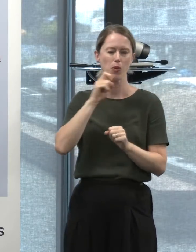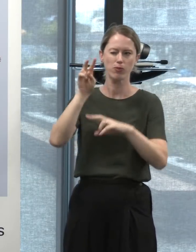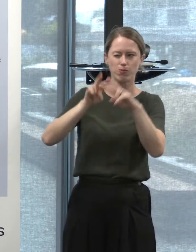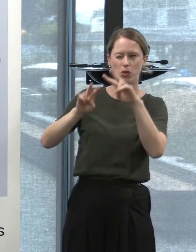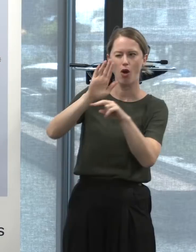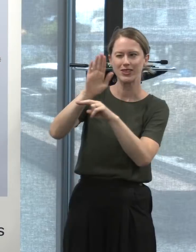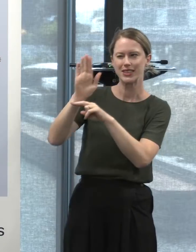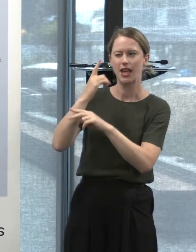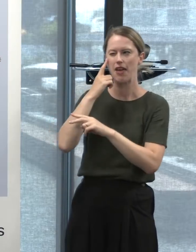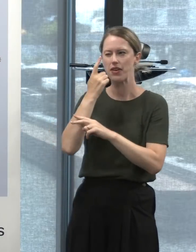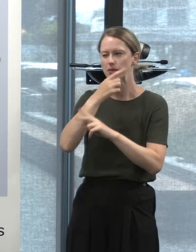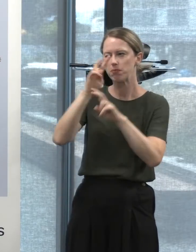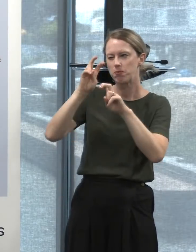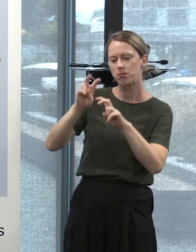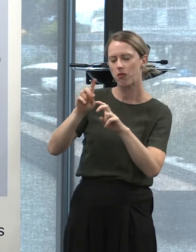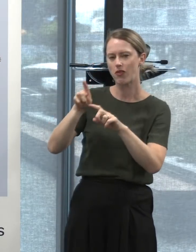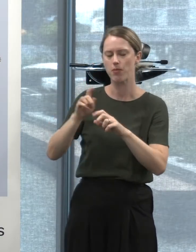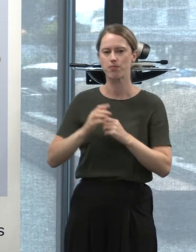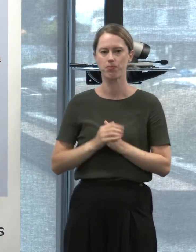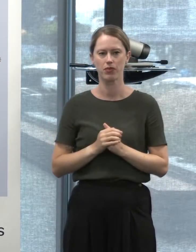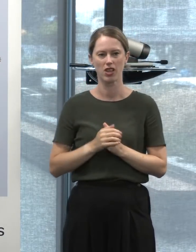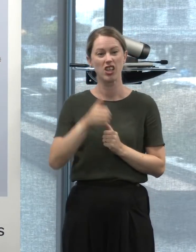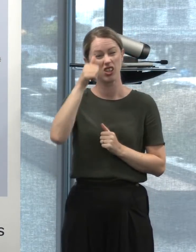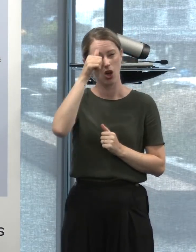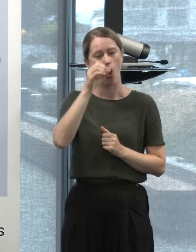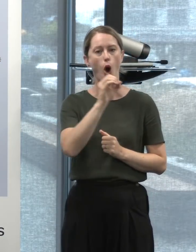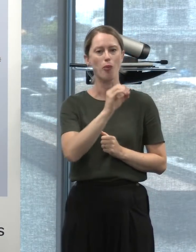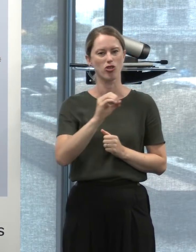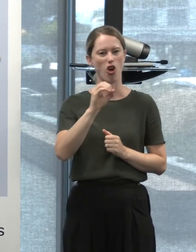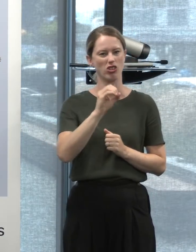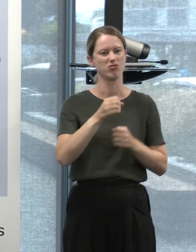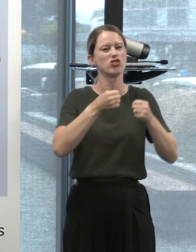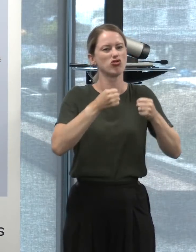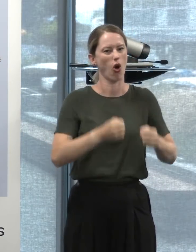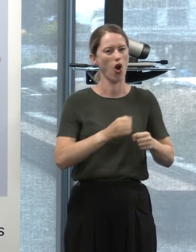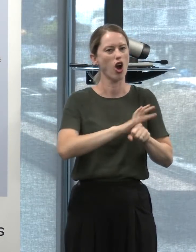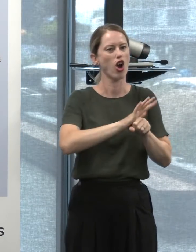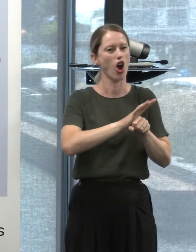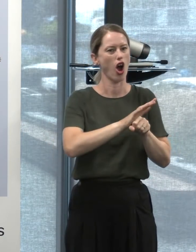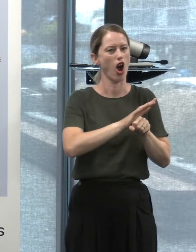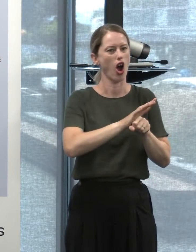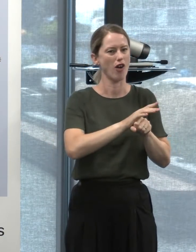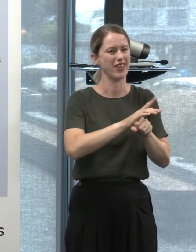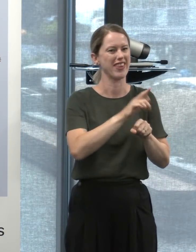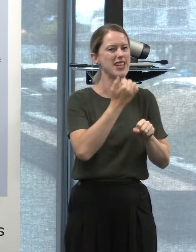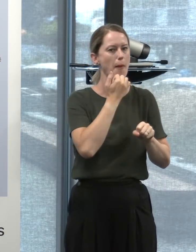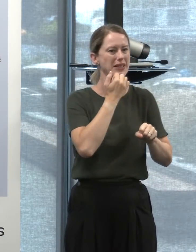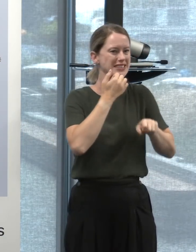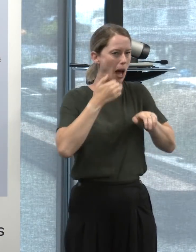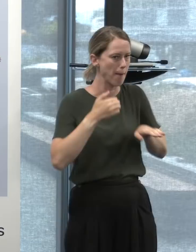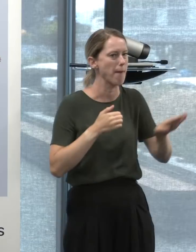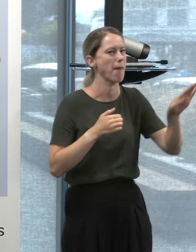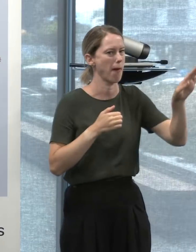And we continue to watch the